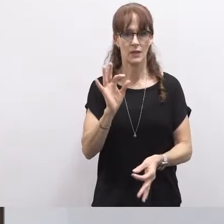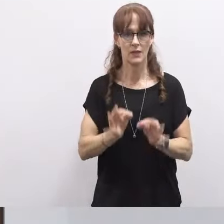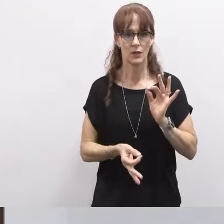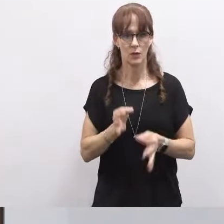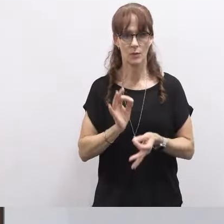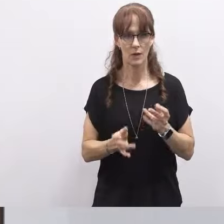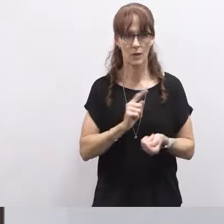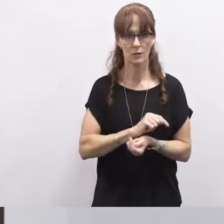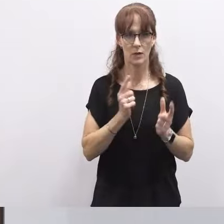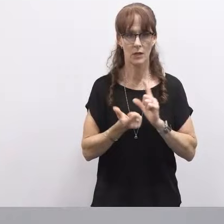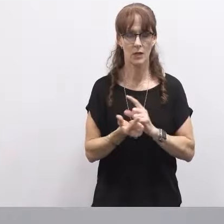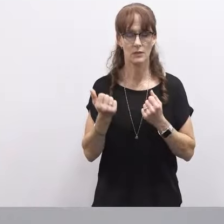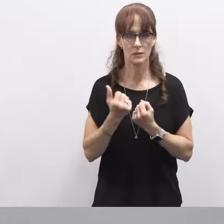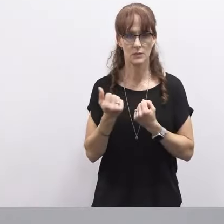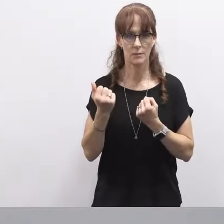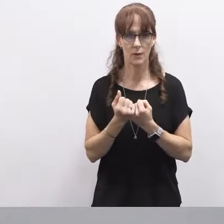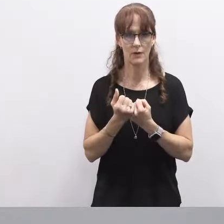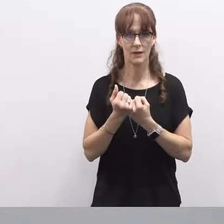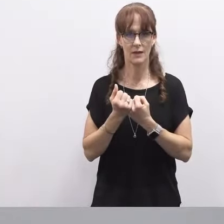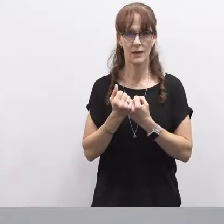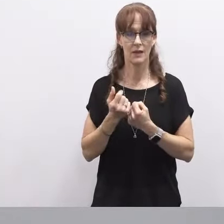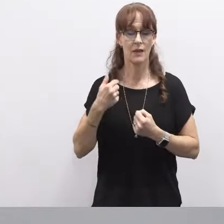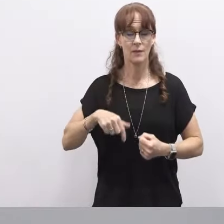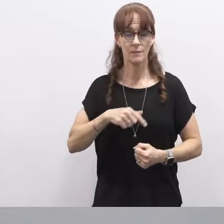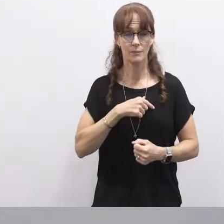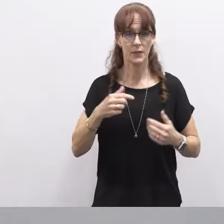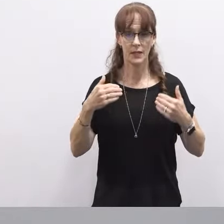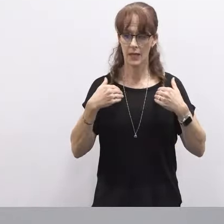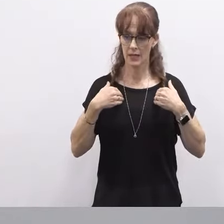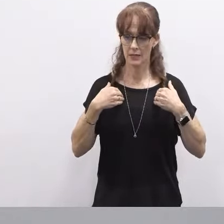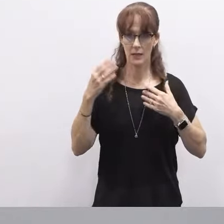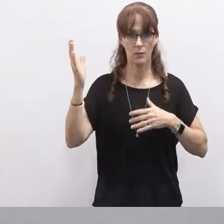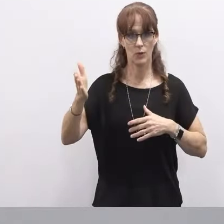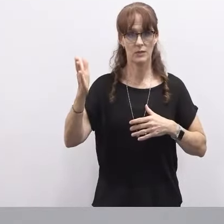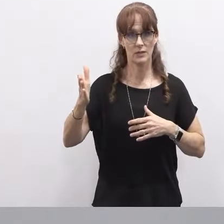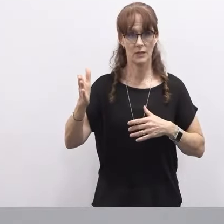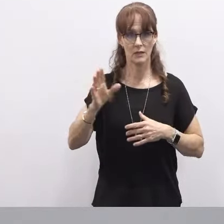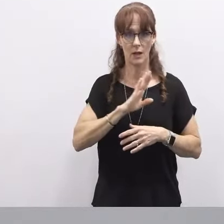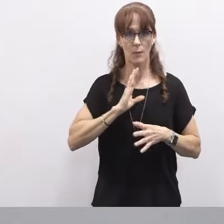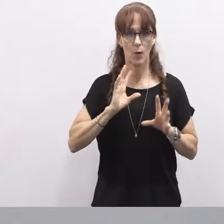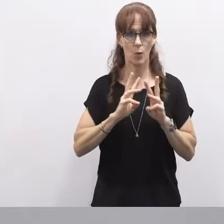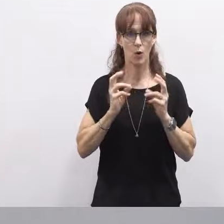and translation support. We had a presentation during our board workshop a couple of weeks ago.